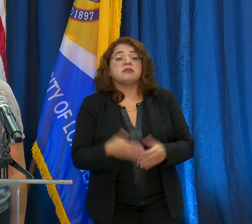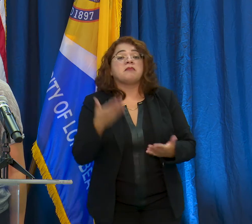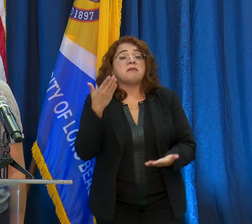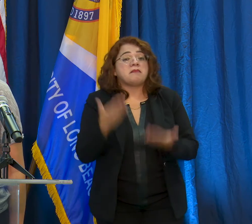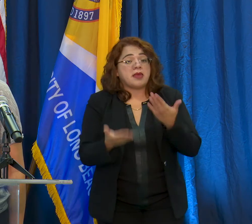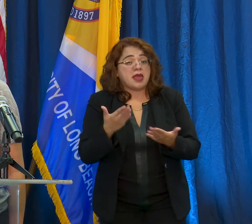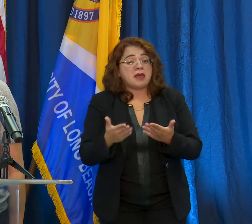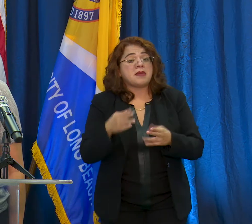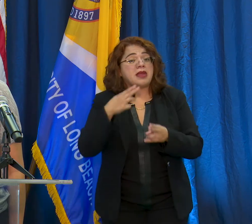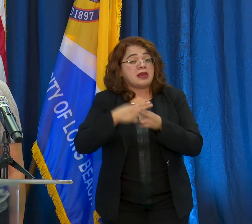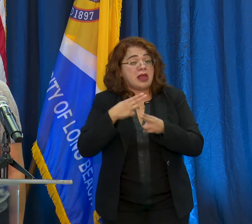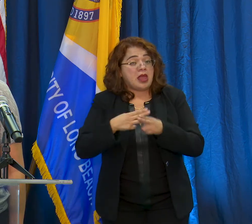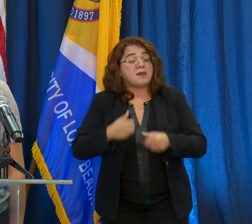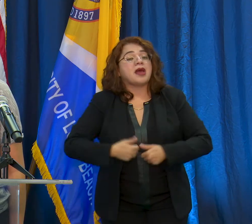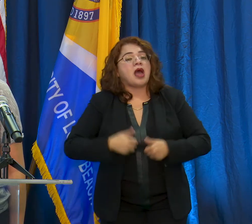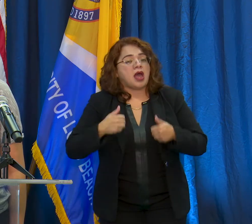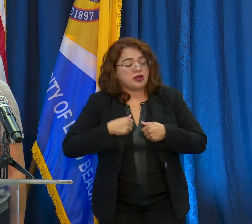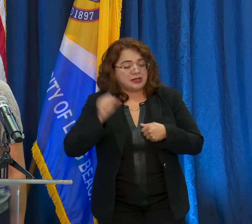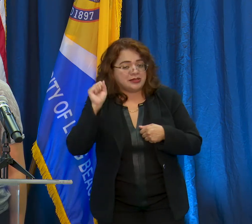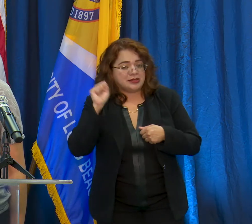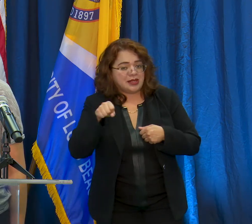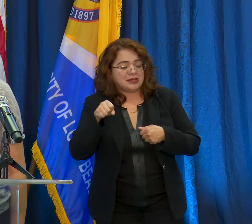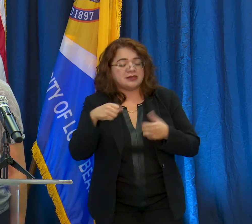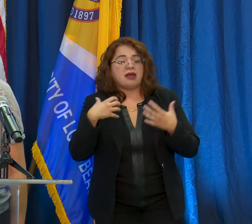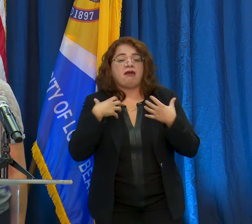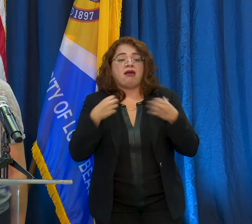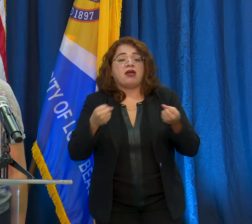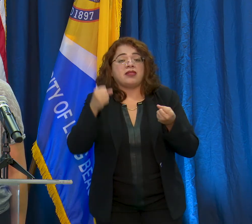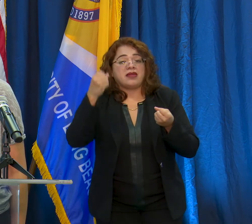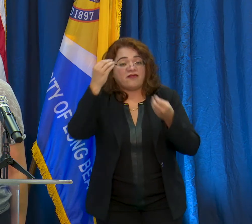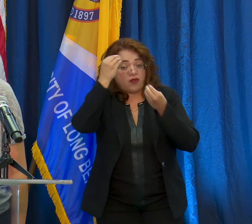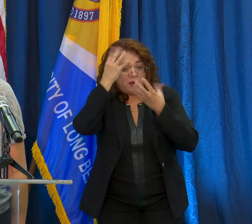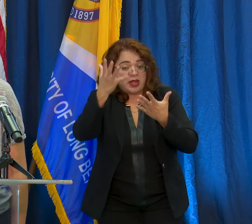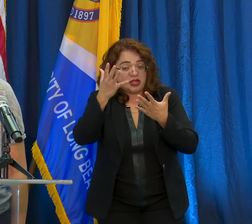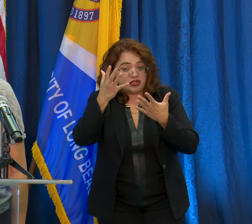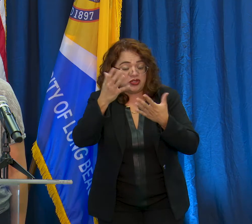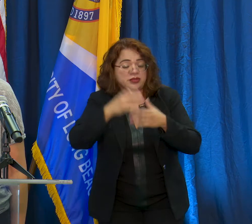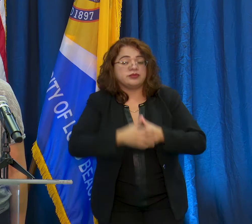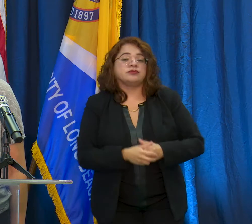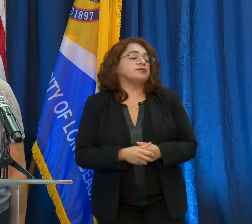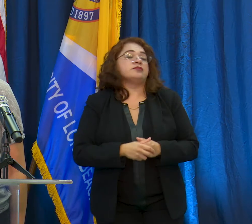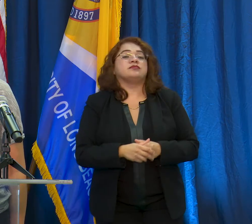your name and address, your health information, and the names